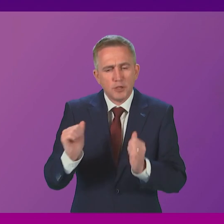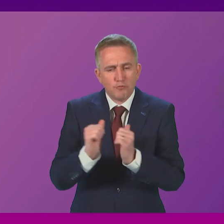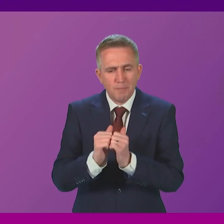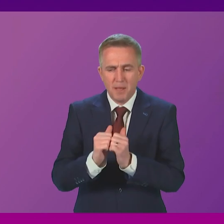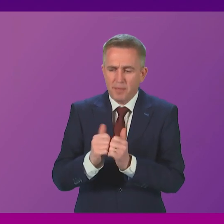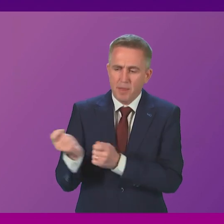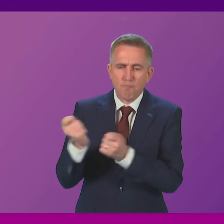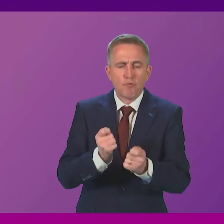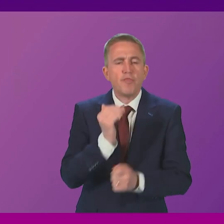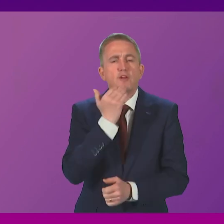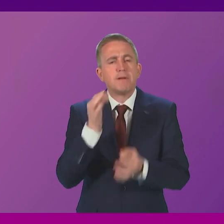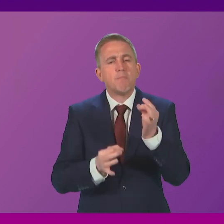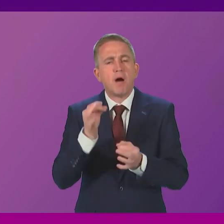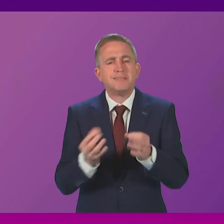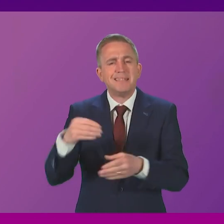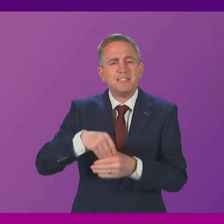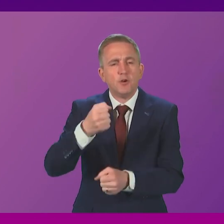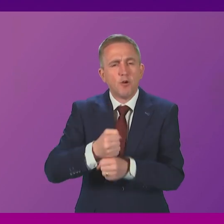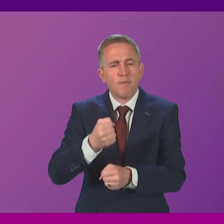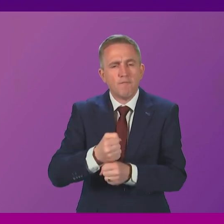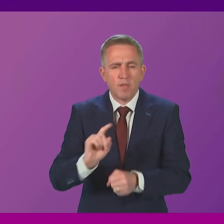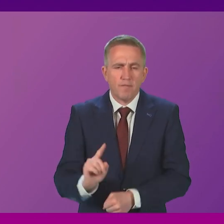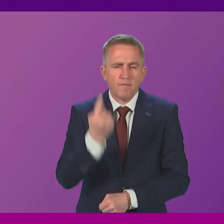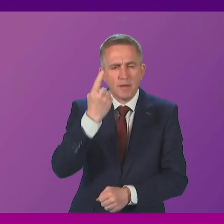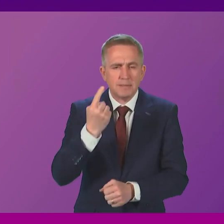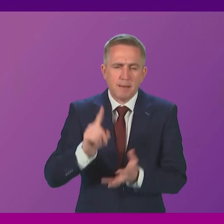Government for the first time in the UK.